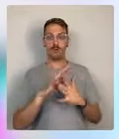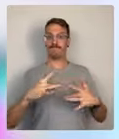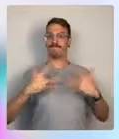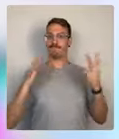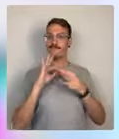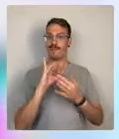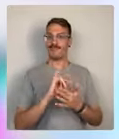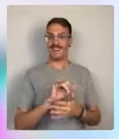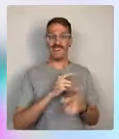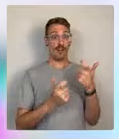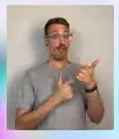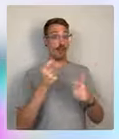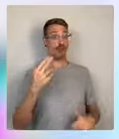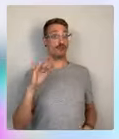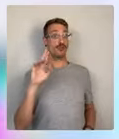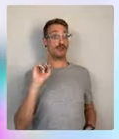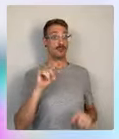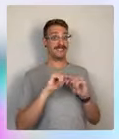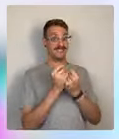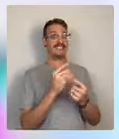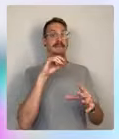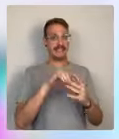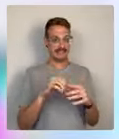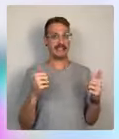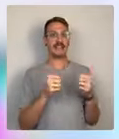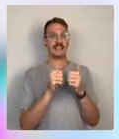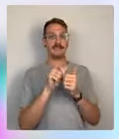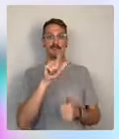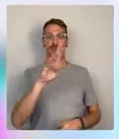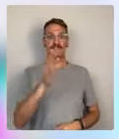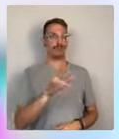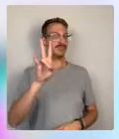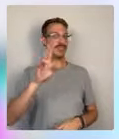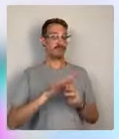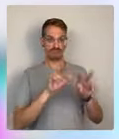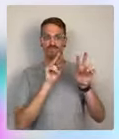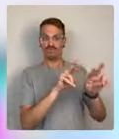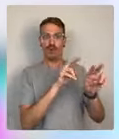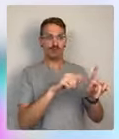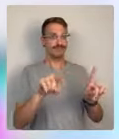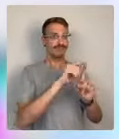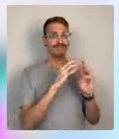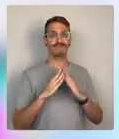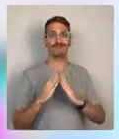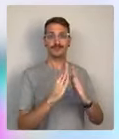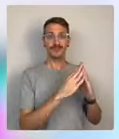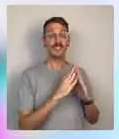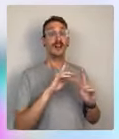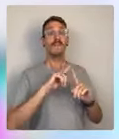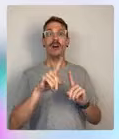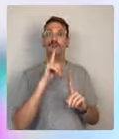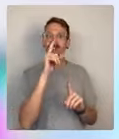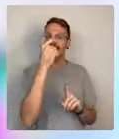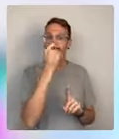which is something we're extremely excited about. We have a very large human team in game 24/7, monitoring these communities.